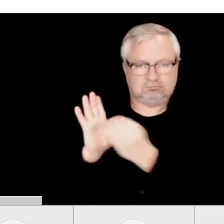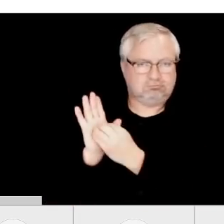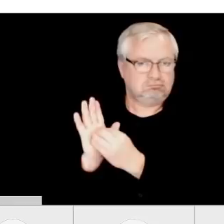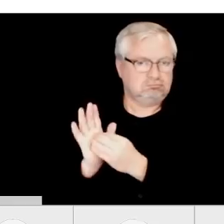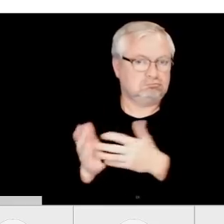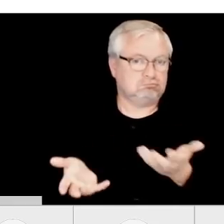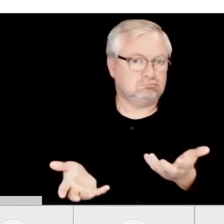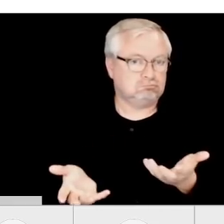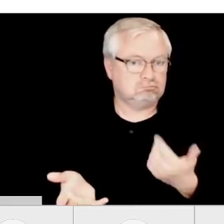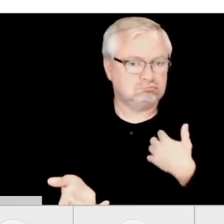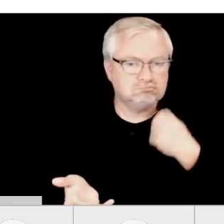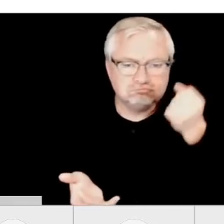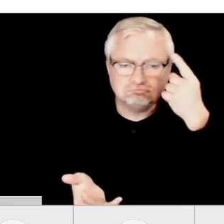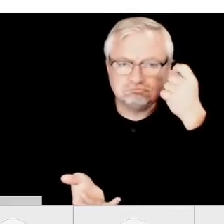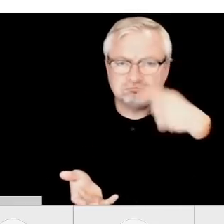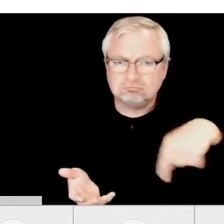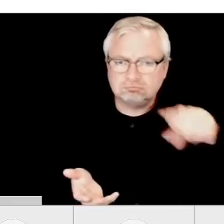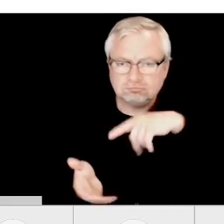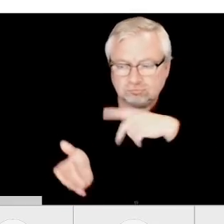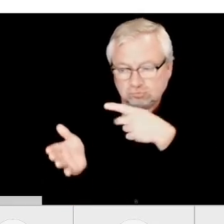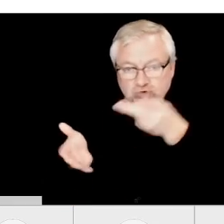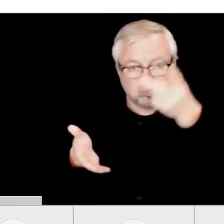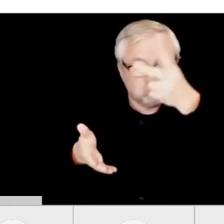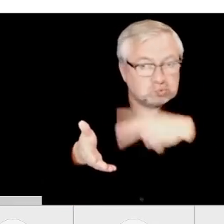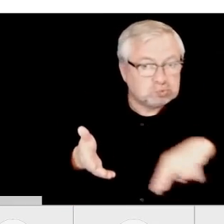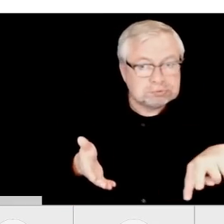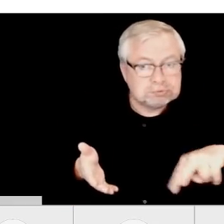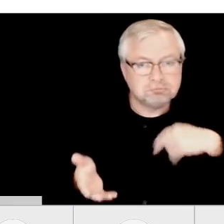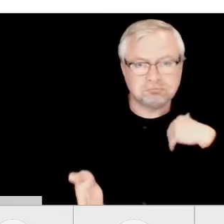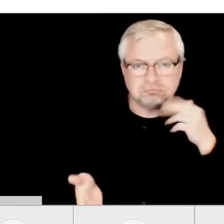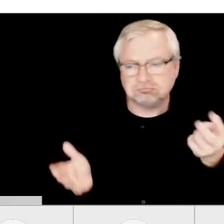looking again in two weeks that we want to reassess -- reassess that model.